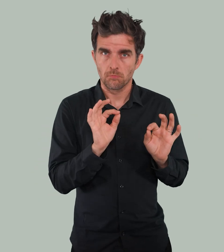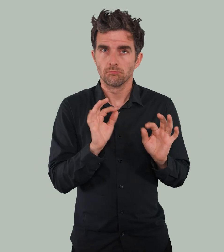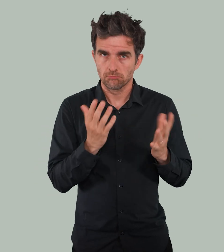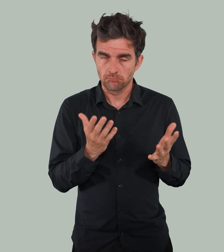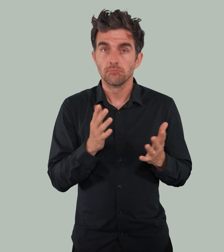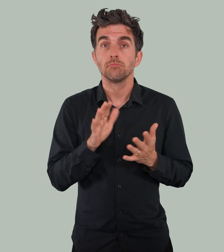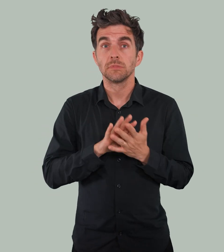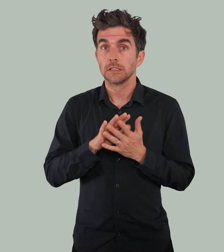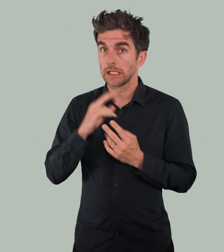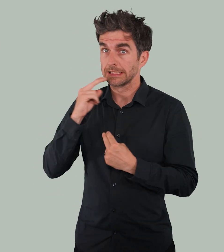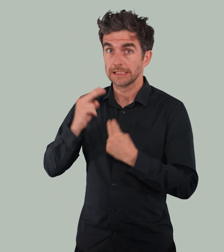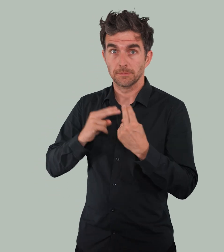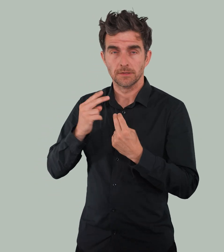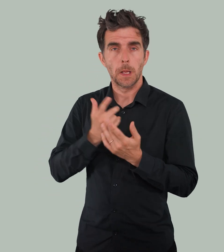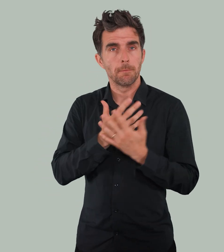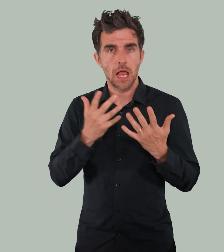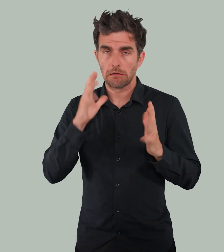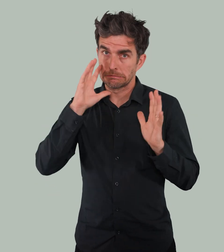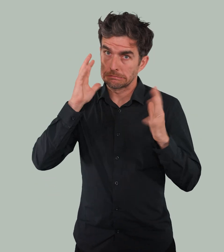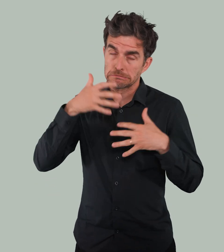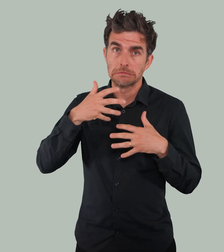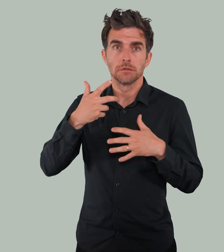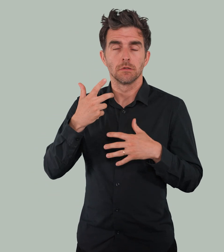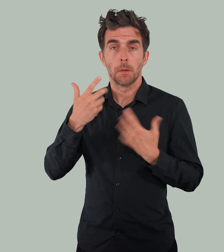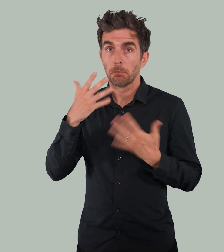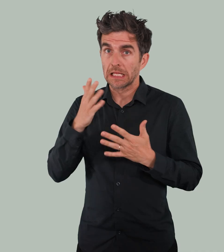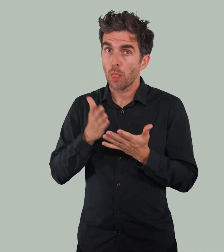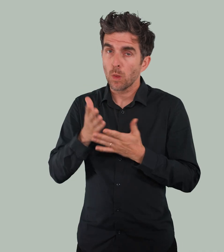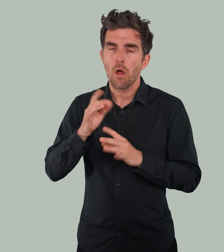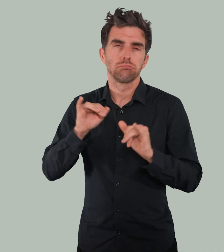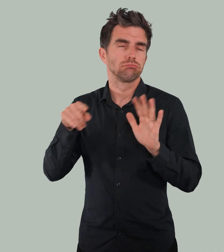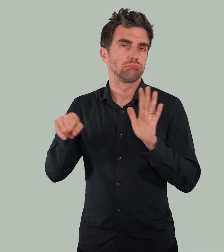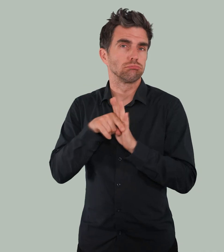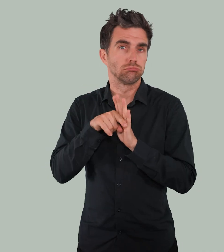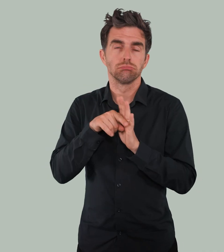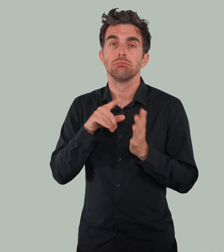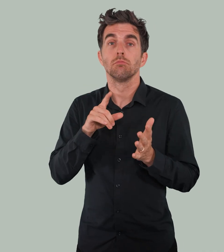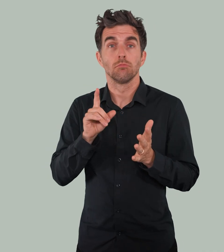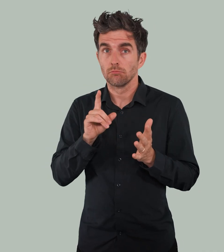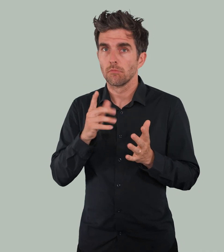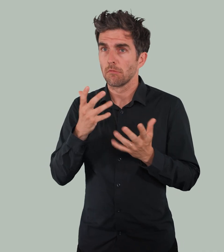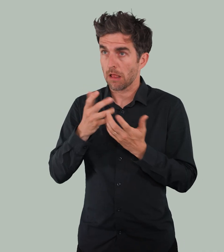in the context of assessment, with many describing concerns and negative experiences relating to